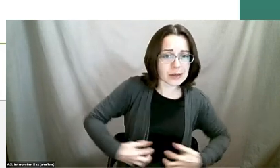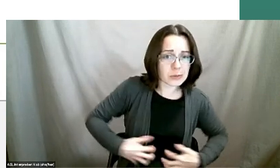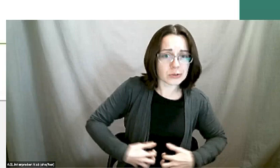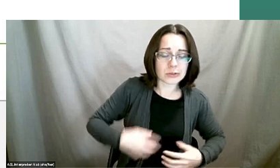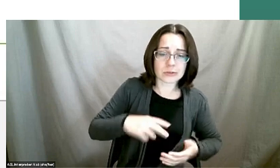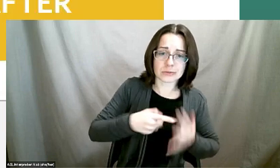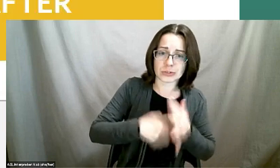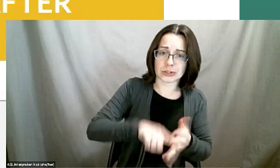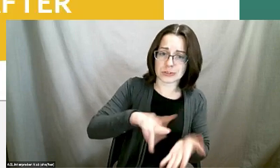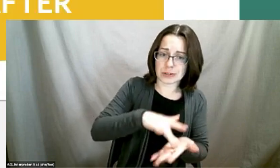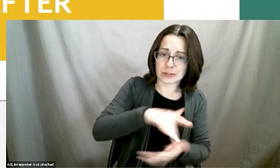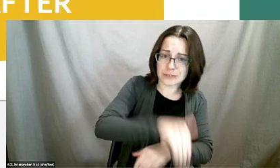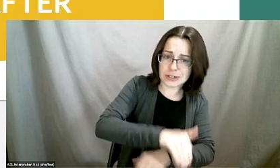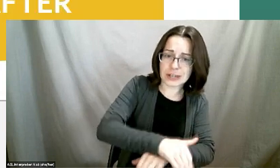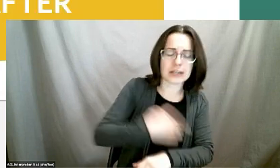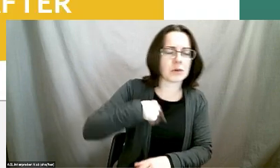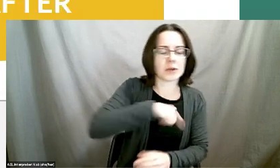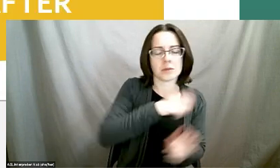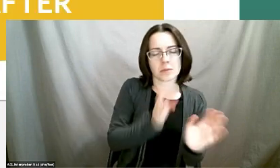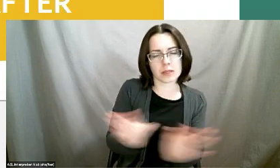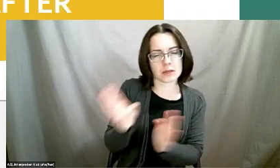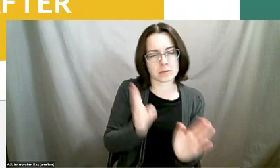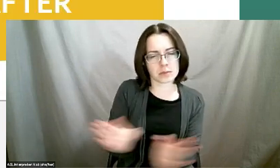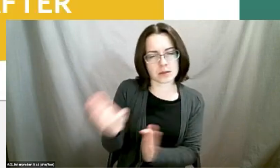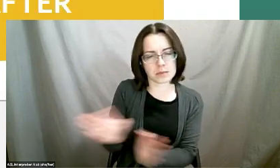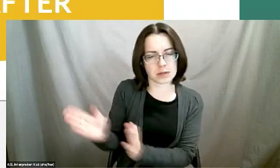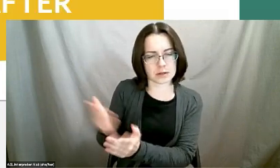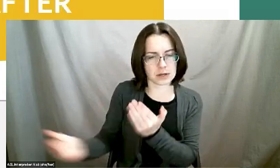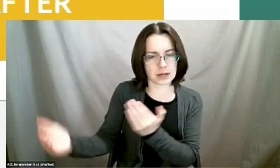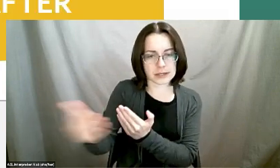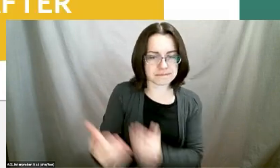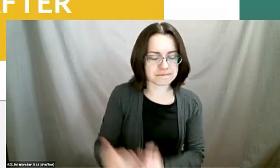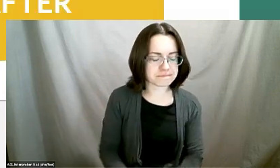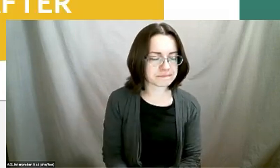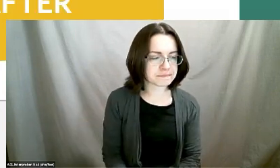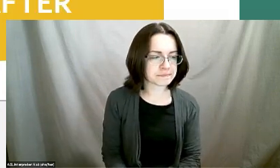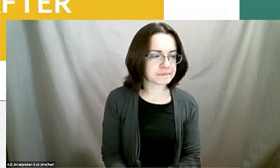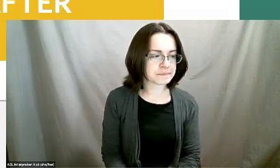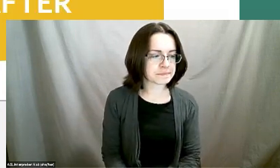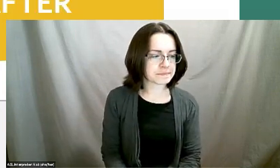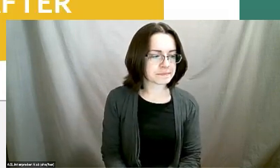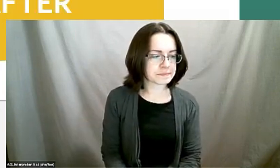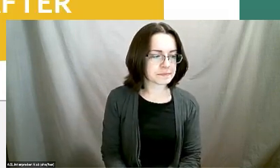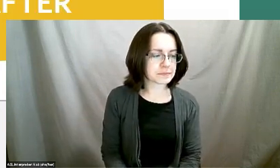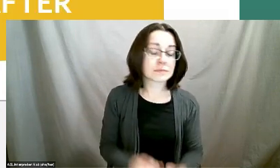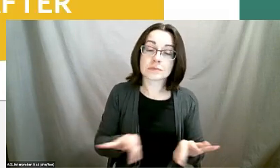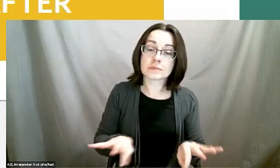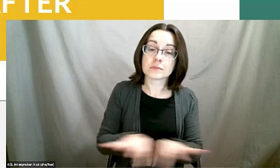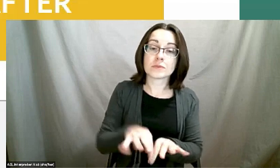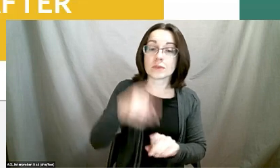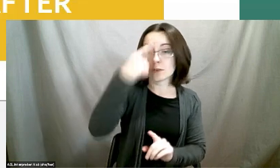Next slide. They have to understand symptoms and signs